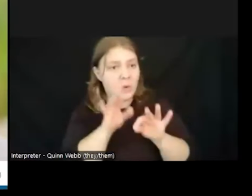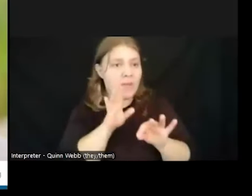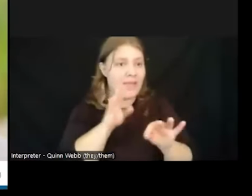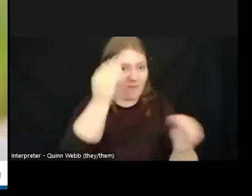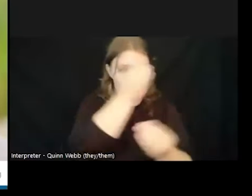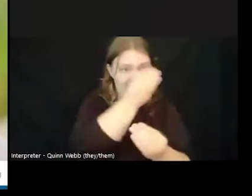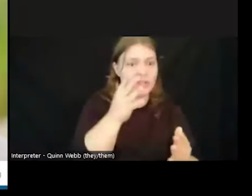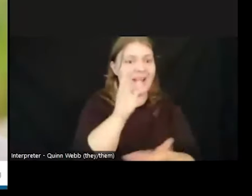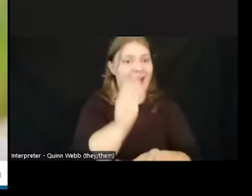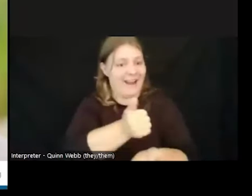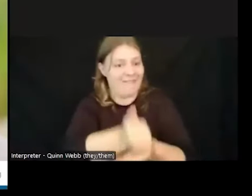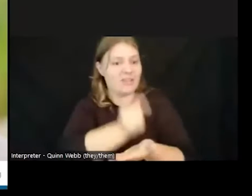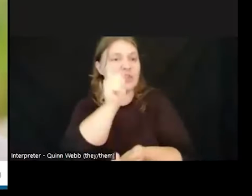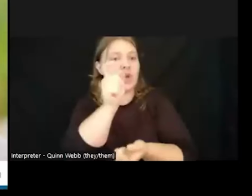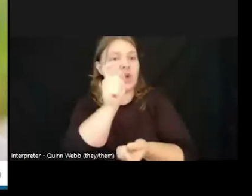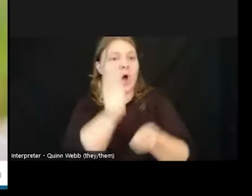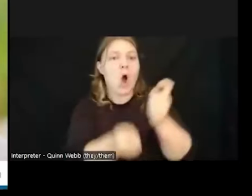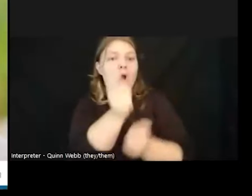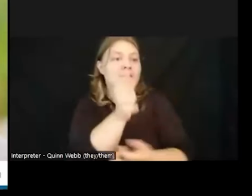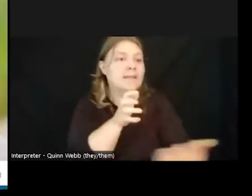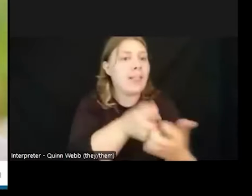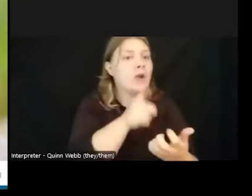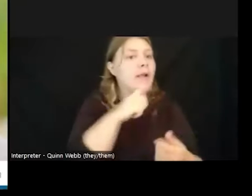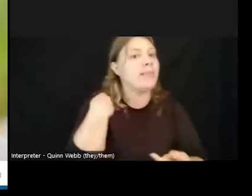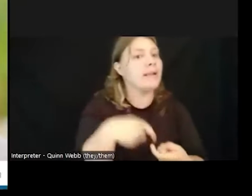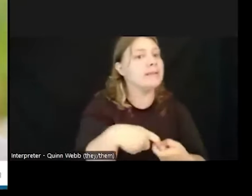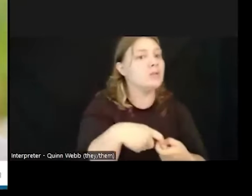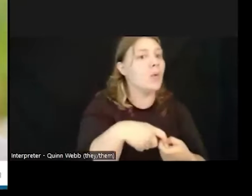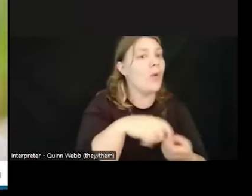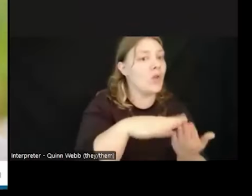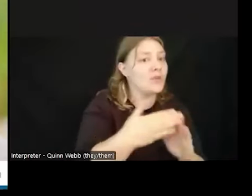the Latino Community as it is in urban areas you know when I think of the word tailored you know